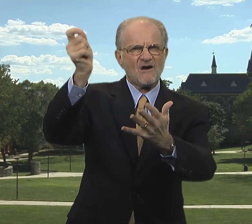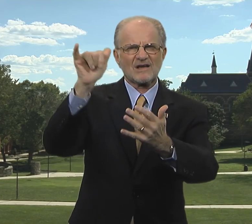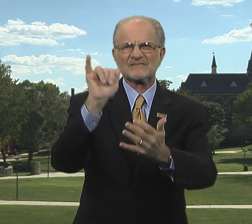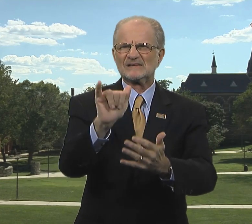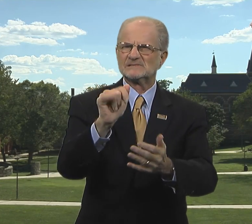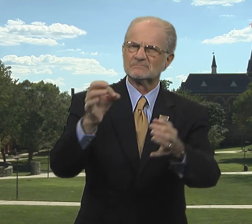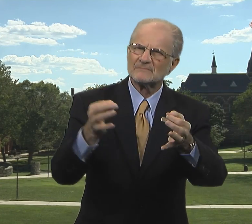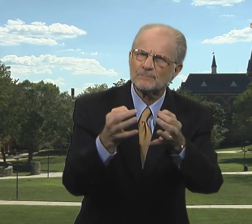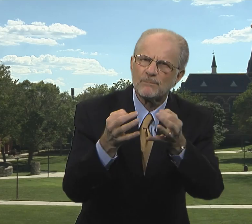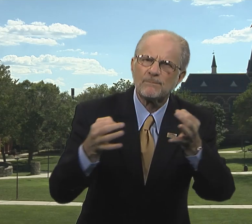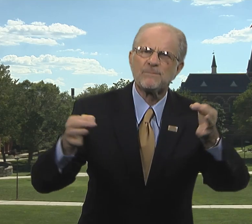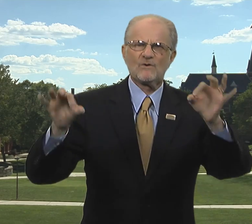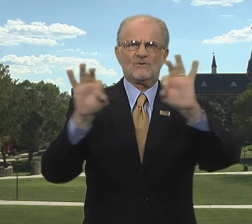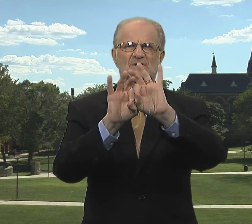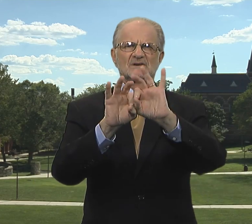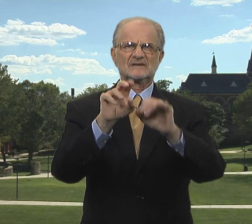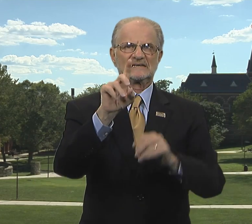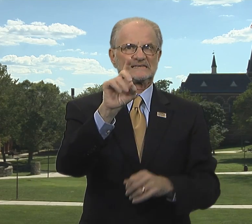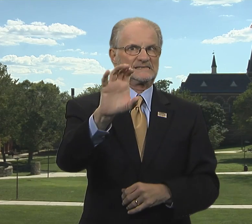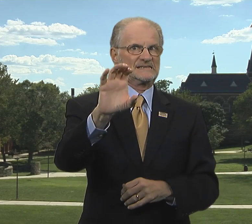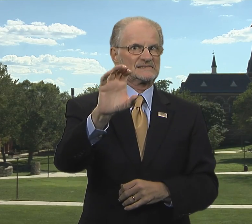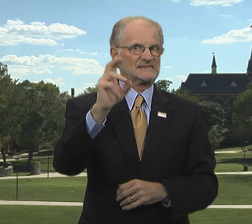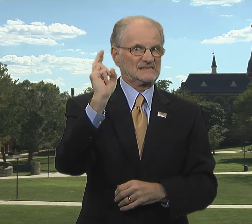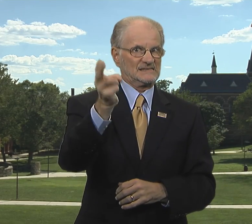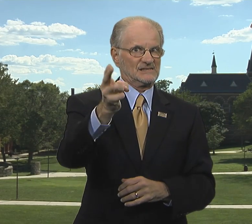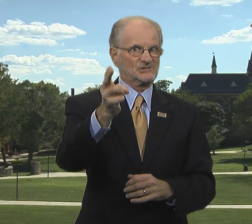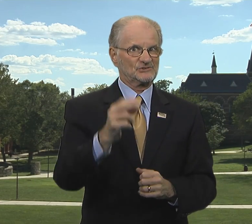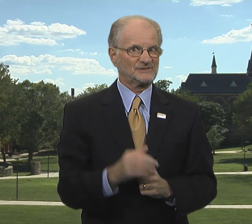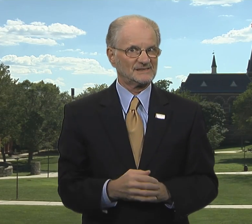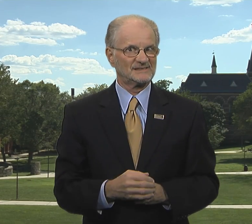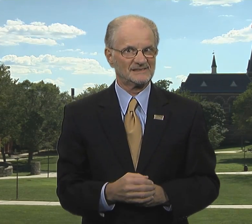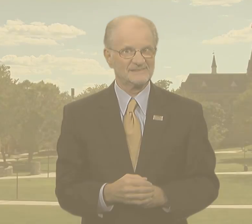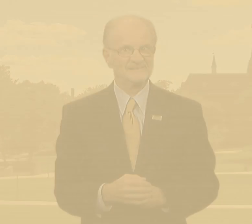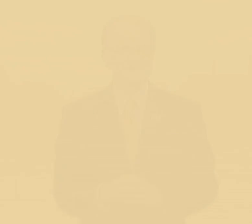to mark this important time in D.C.'s history.